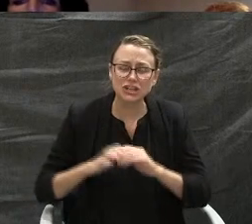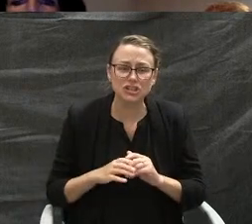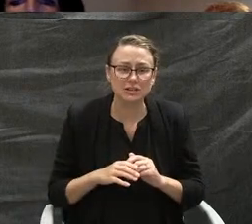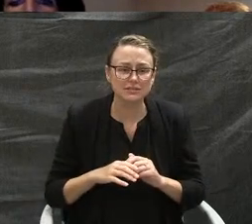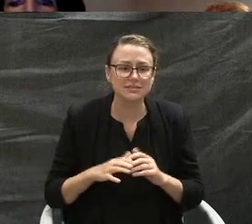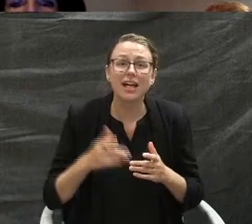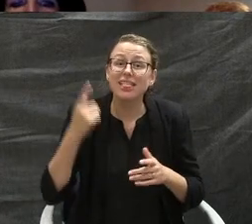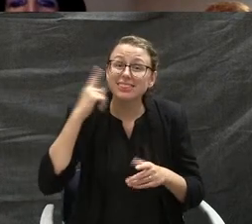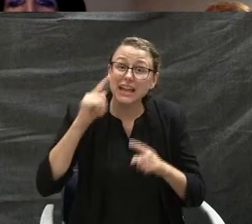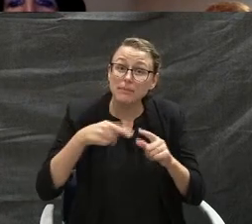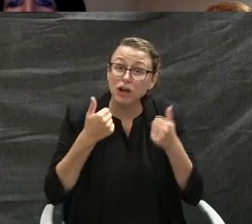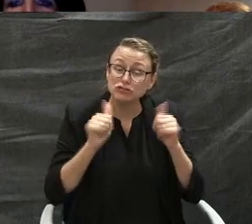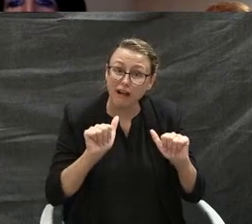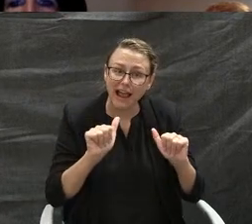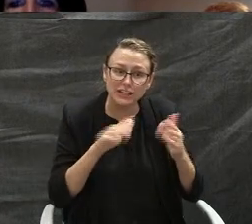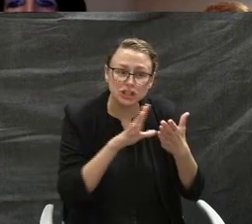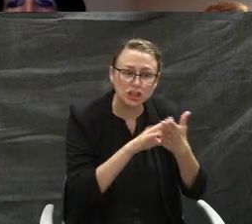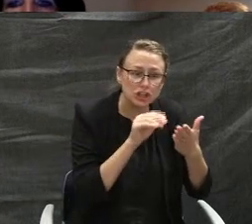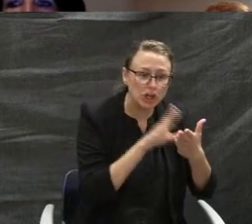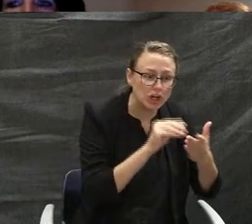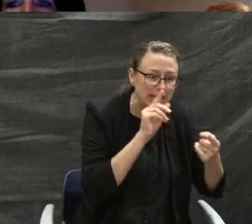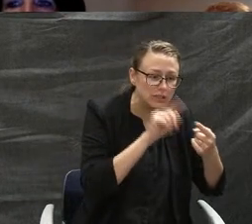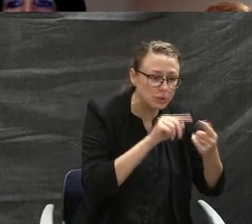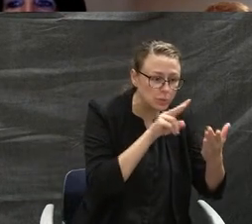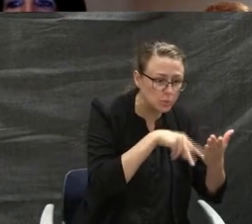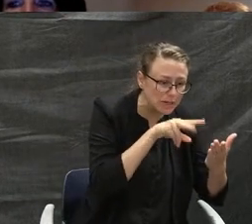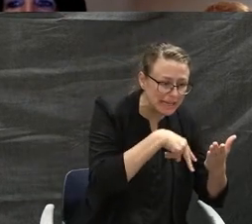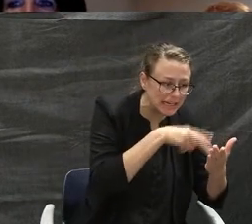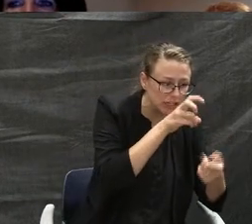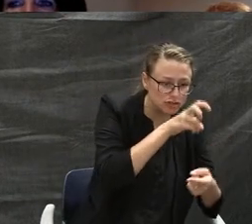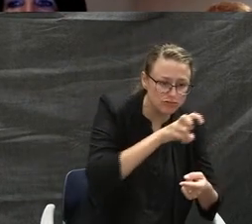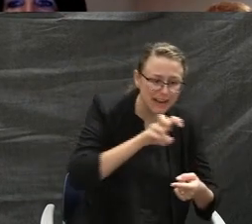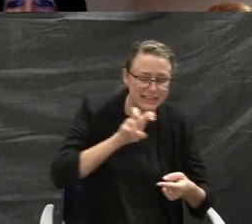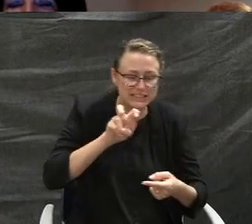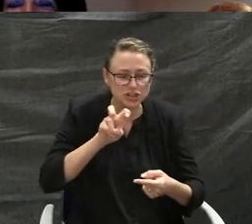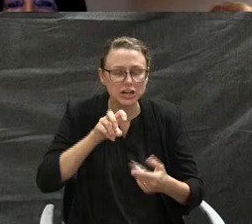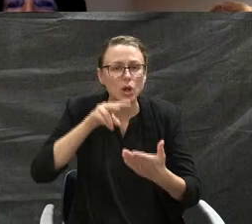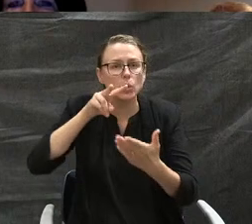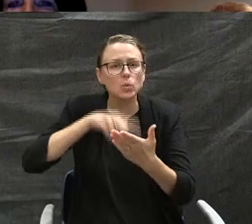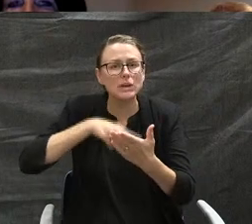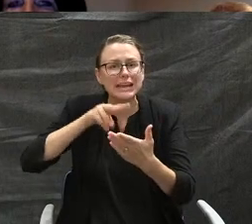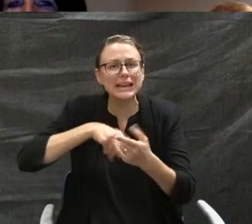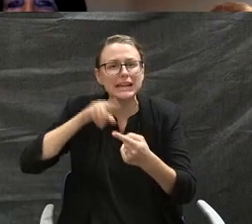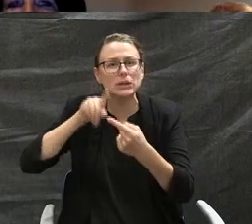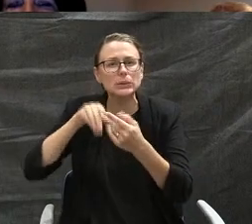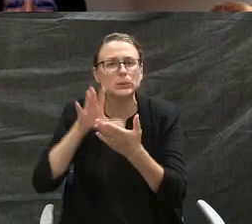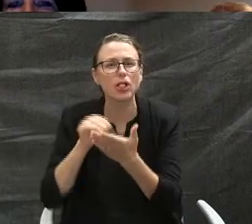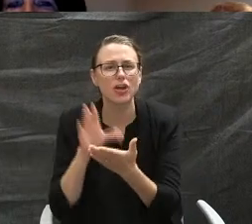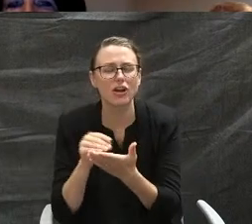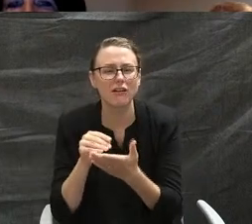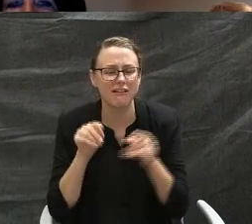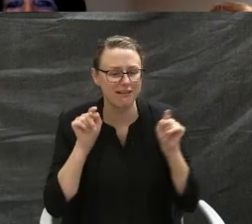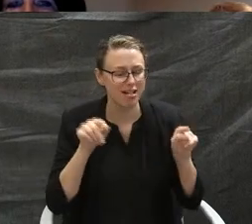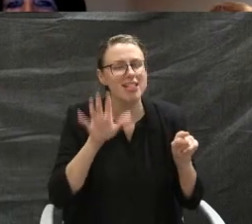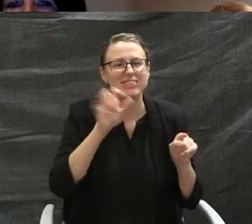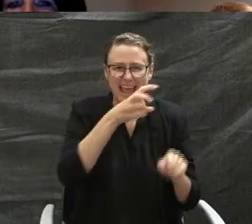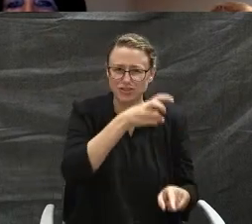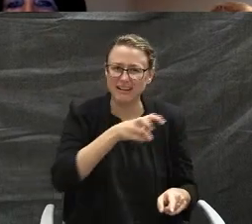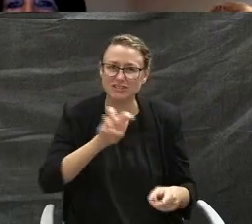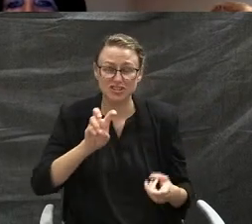reading to learn, right? That was one of the things. As I was going through these tough working for was how are we going